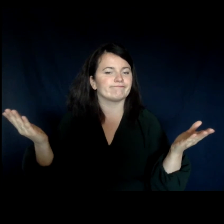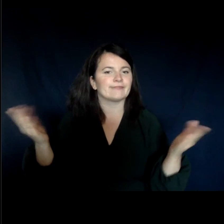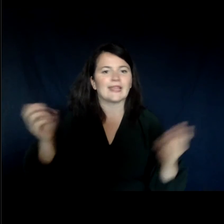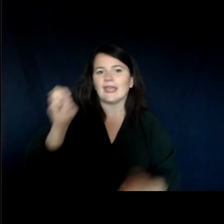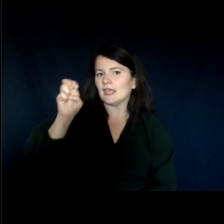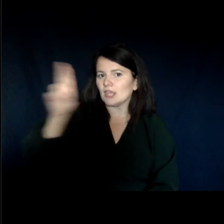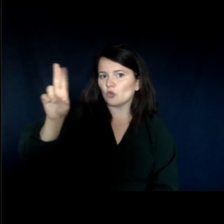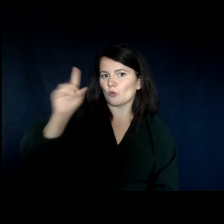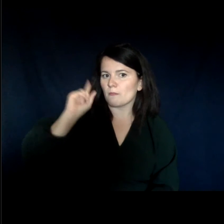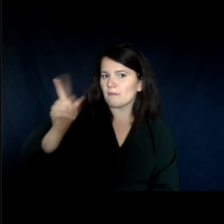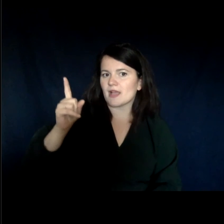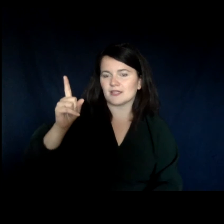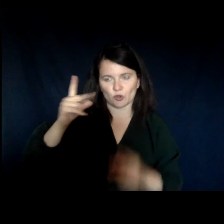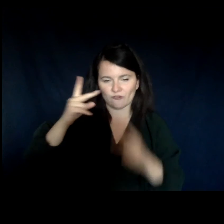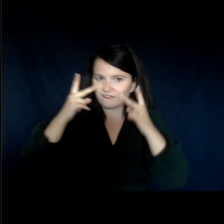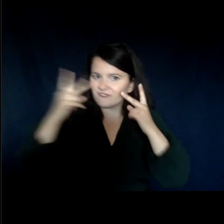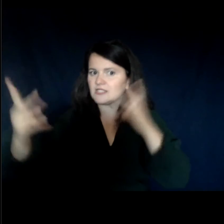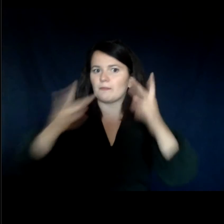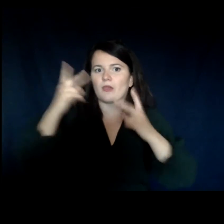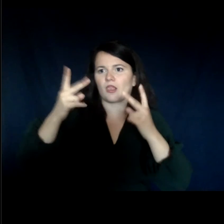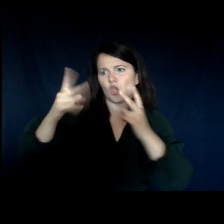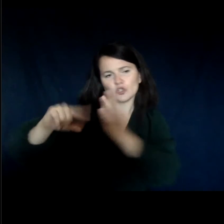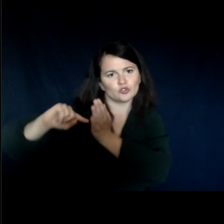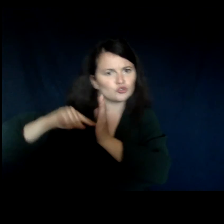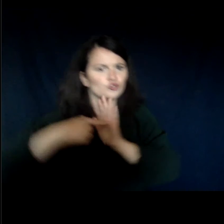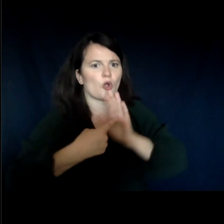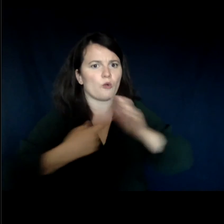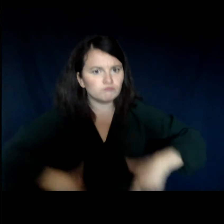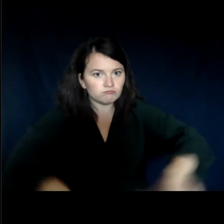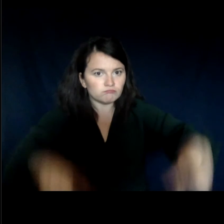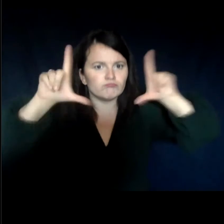it should show stronger commitment and should bring real change.